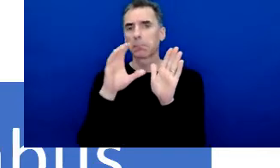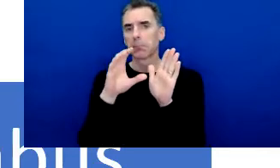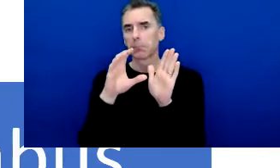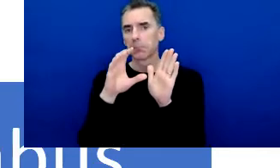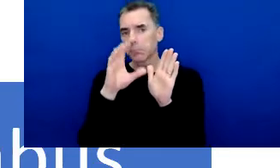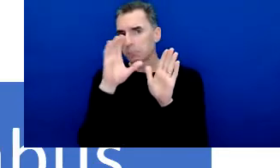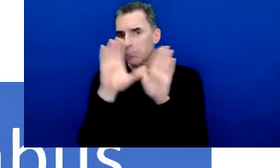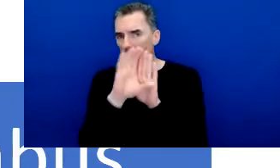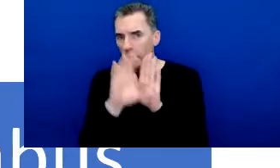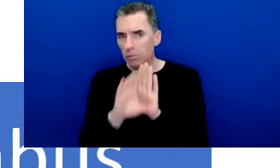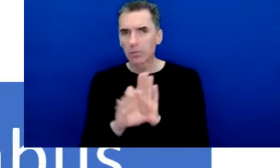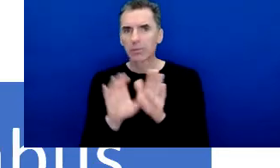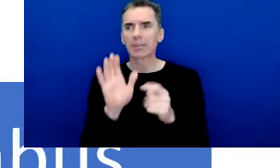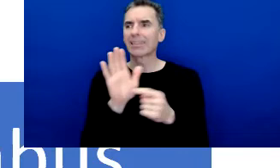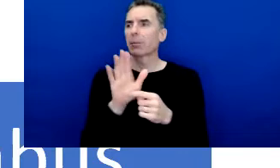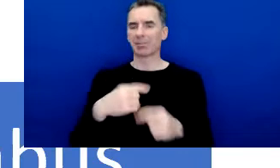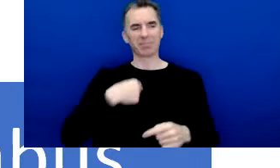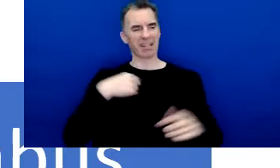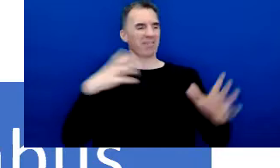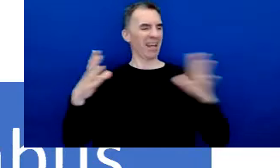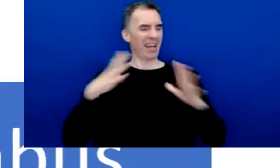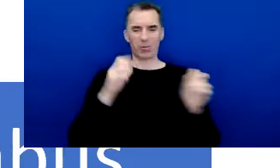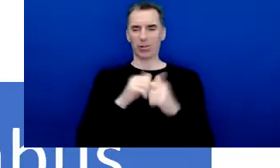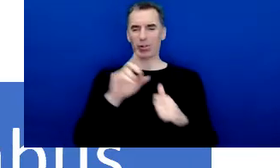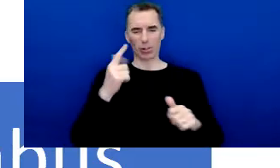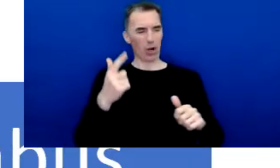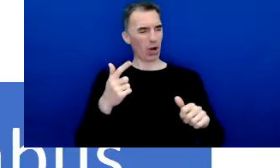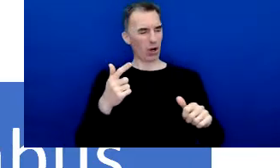Like, here's me on my vacation with my dog and here's me on me,